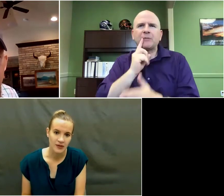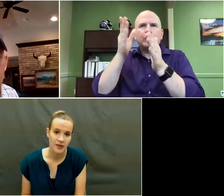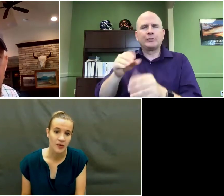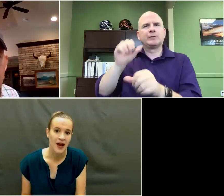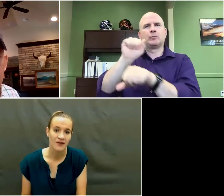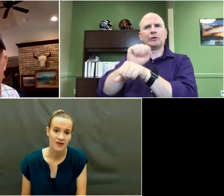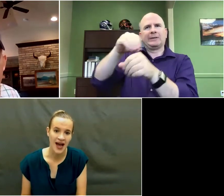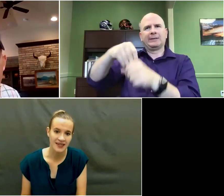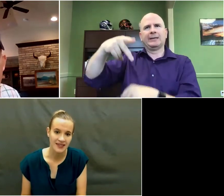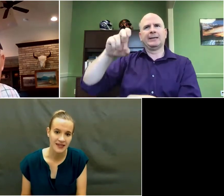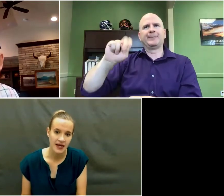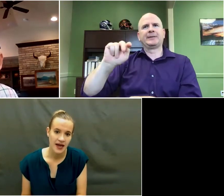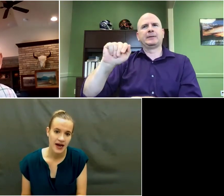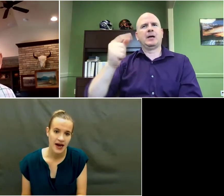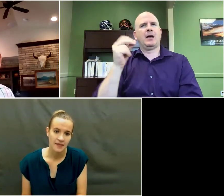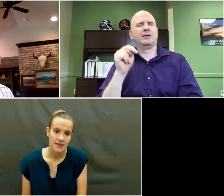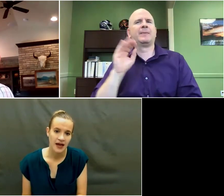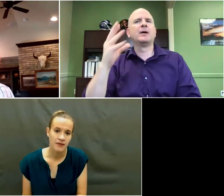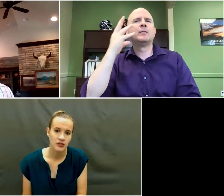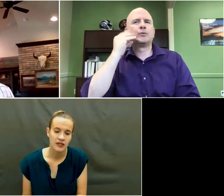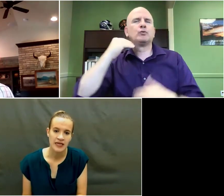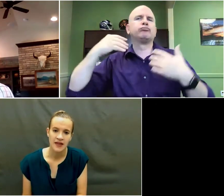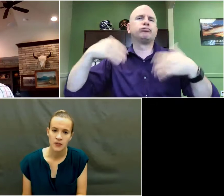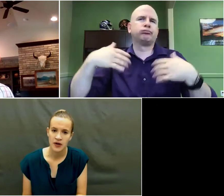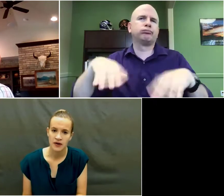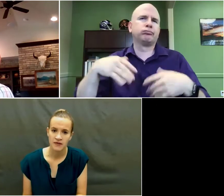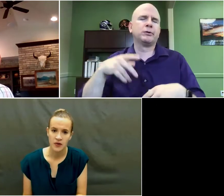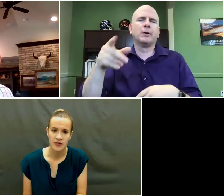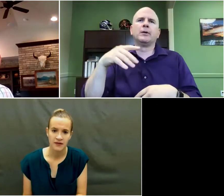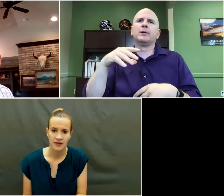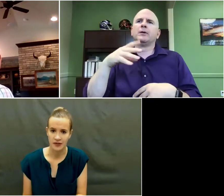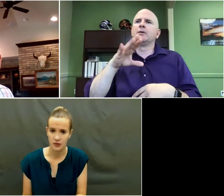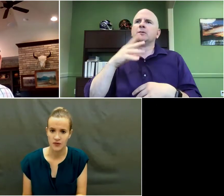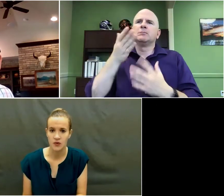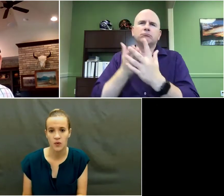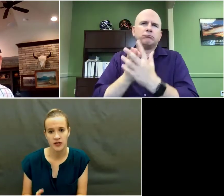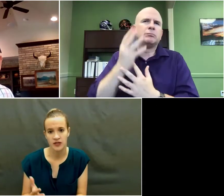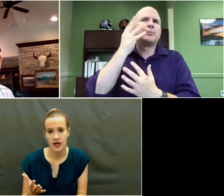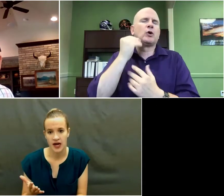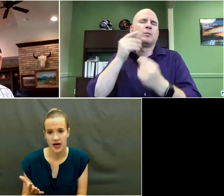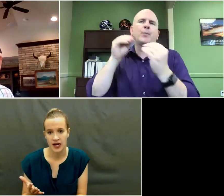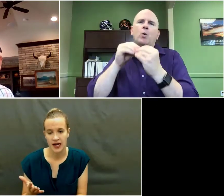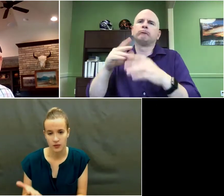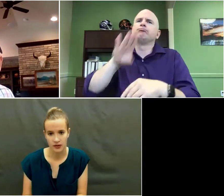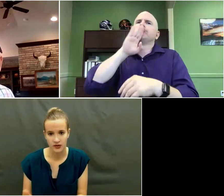be prepared for that. Unfortunately, there were a few deaf individuals who worked at the World Trade